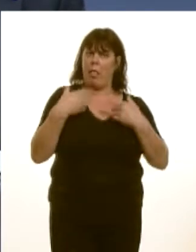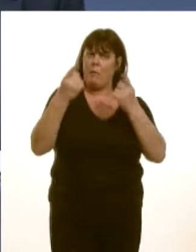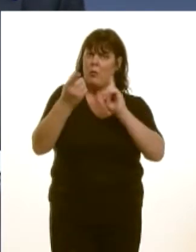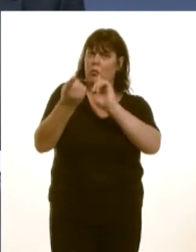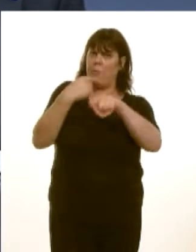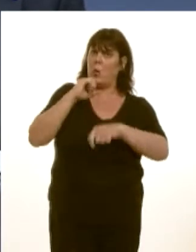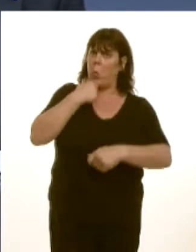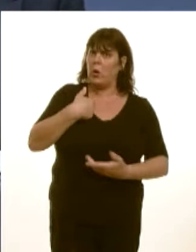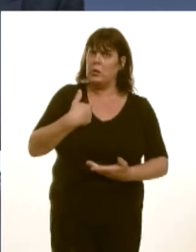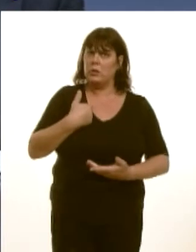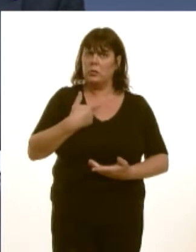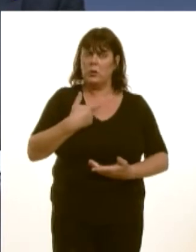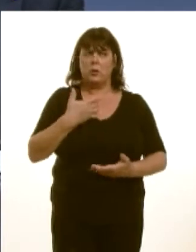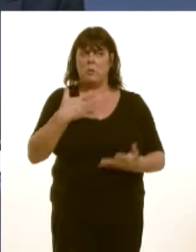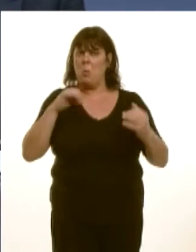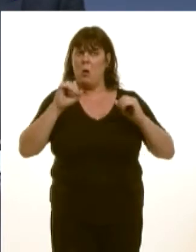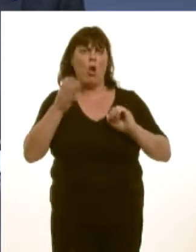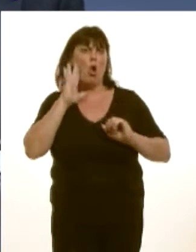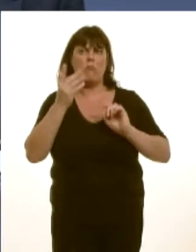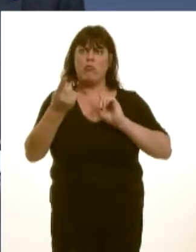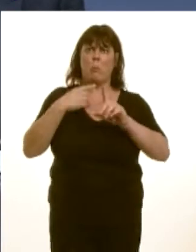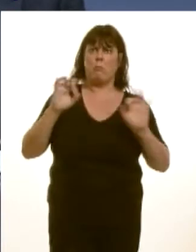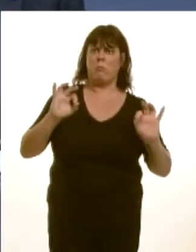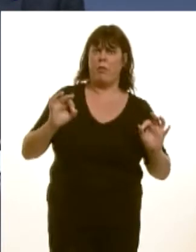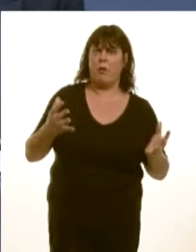Could you give a definitive answer here today about the Welsh Government’s commitment